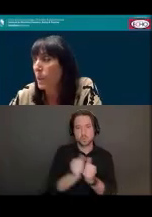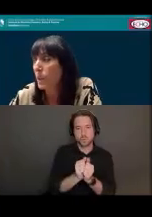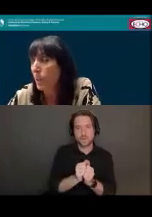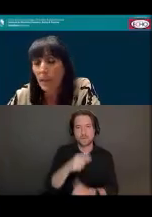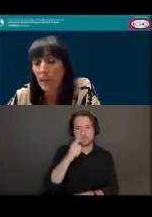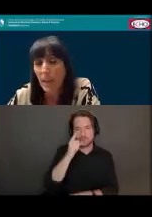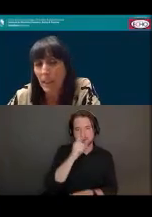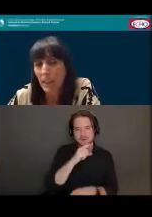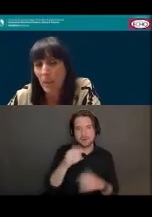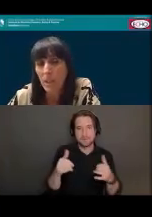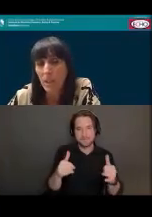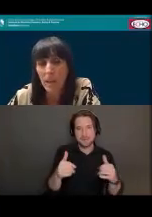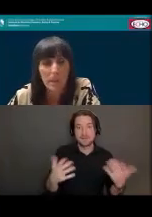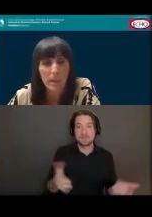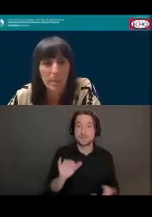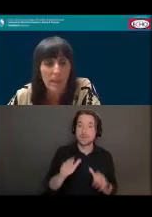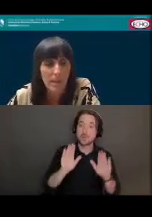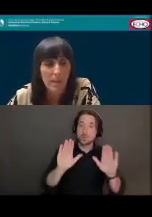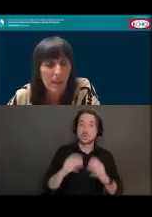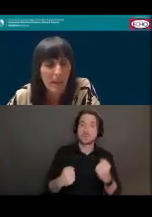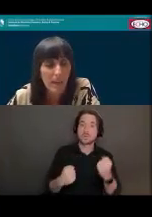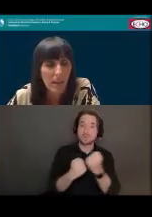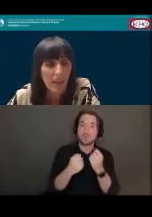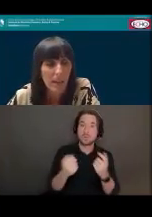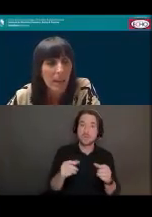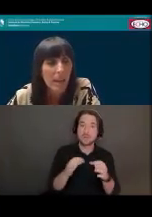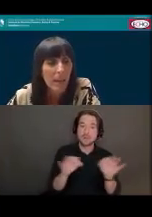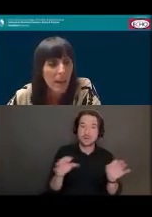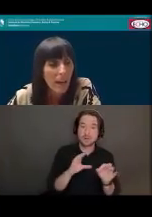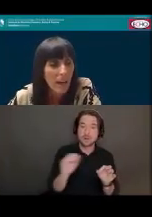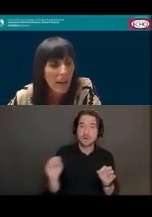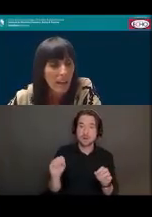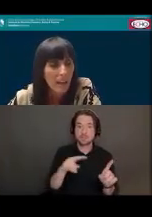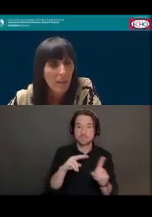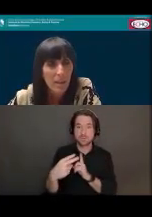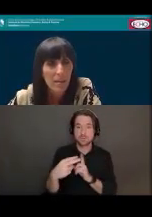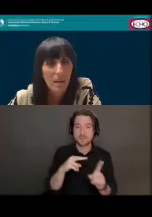support that language and perspective taking. Again, we're